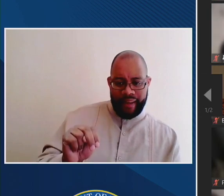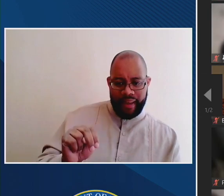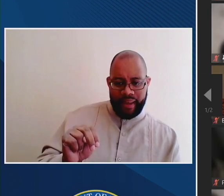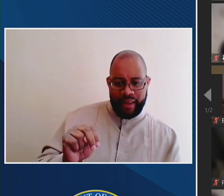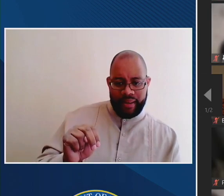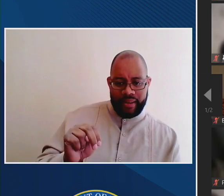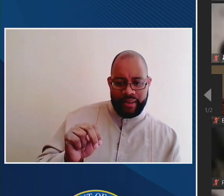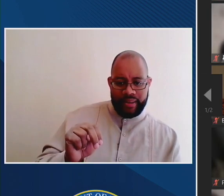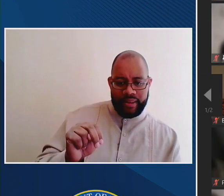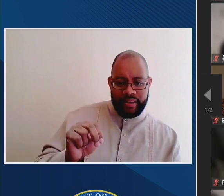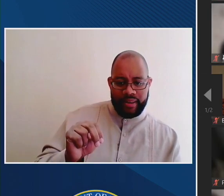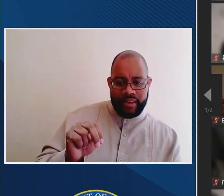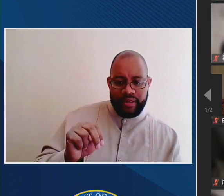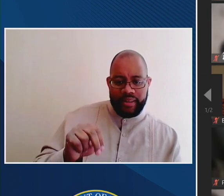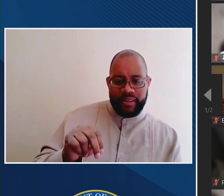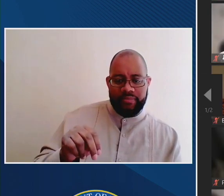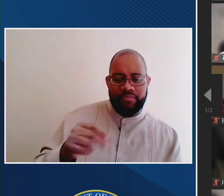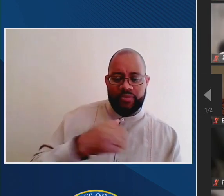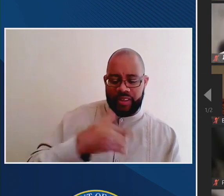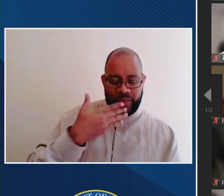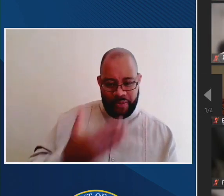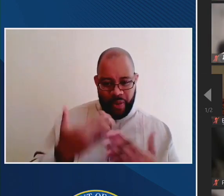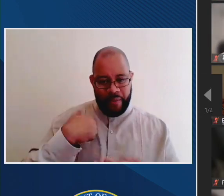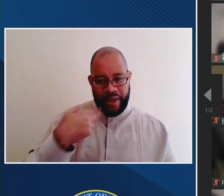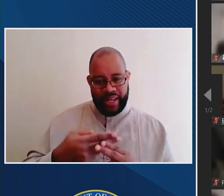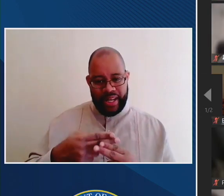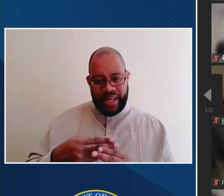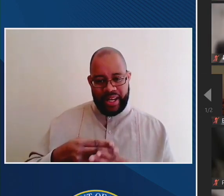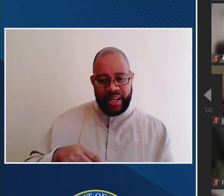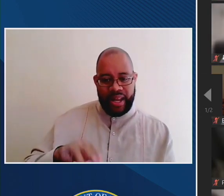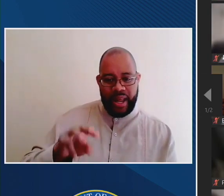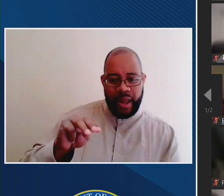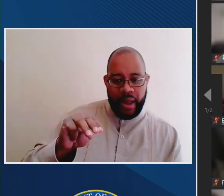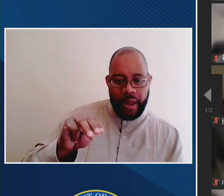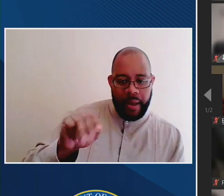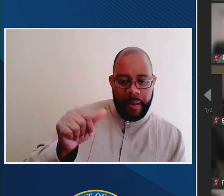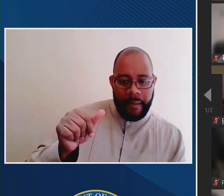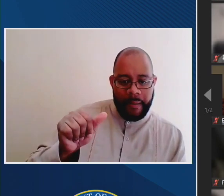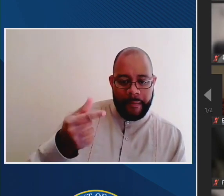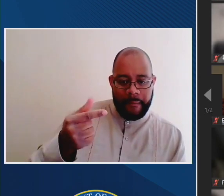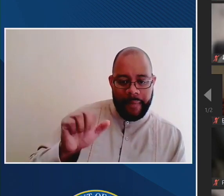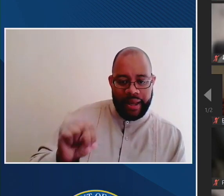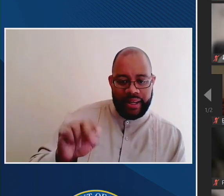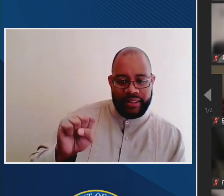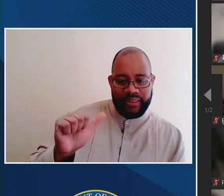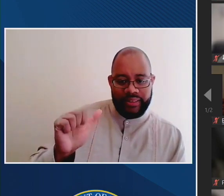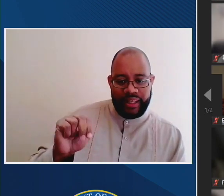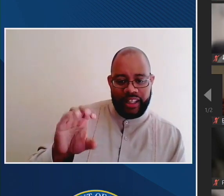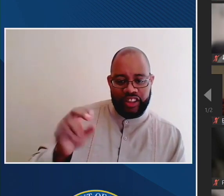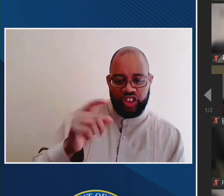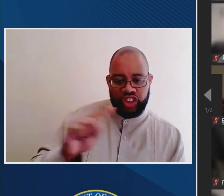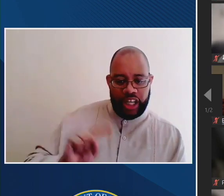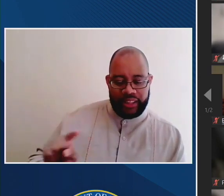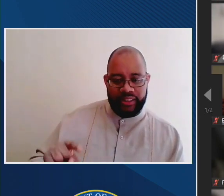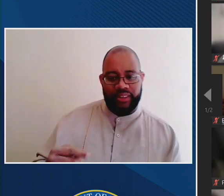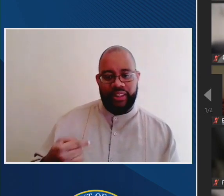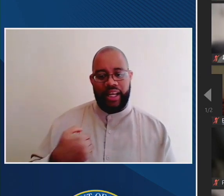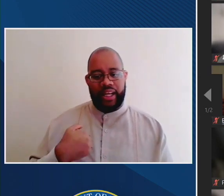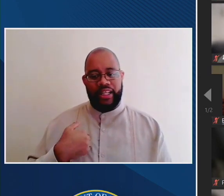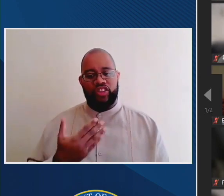Close. Hi everyone. Good morning. My name is Magin Misael Sanchez. Serve as a policy analyst at Unidos U.S as higher Ed policy analyst,